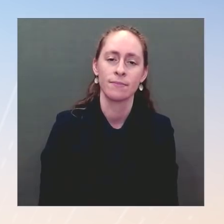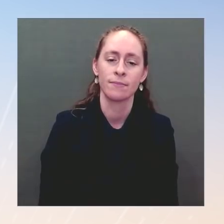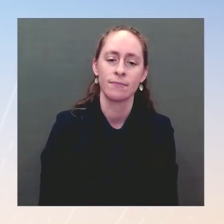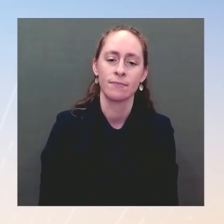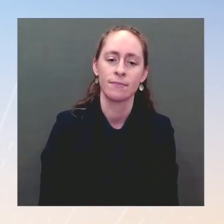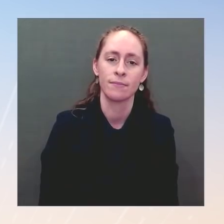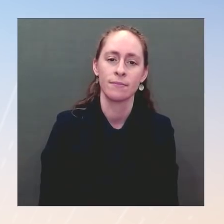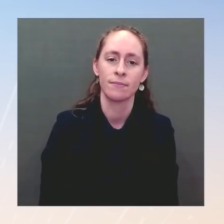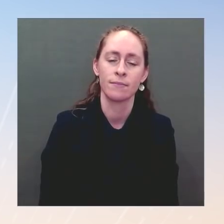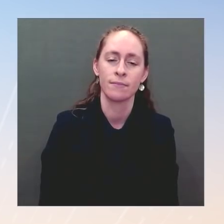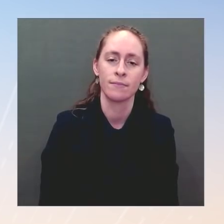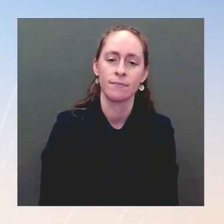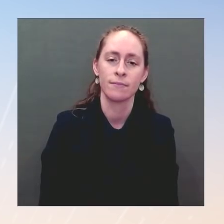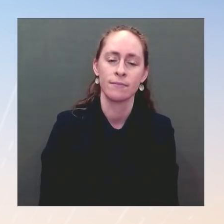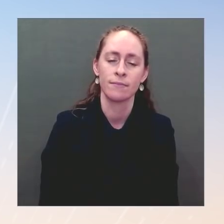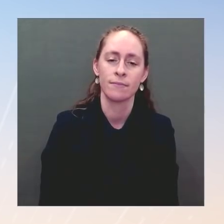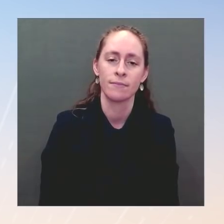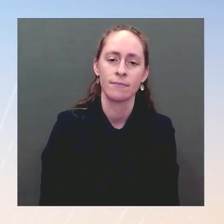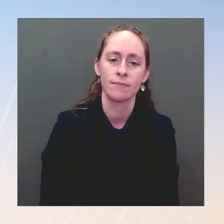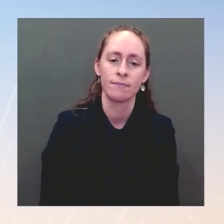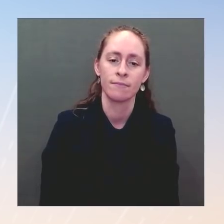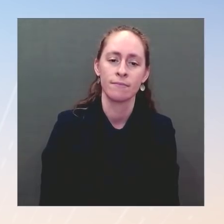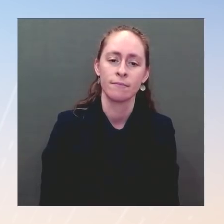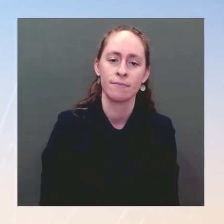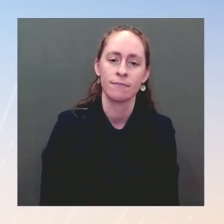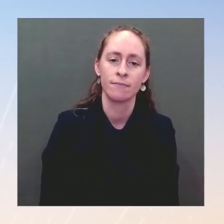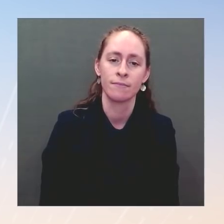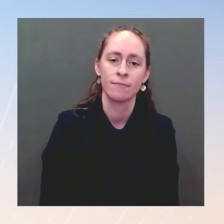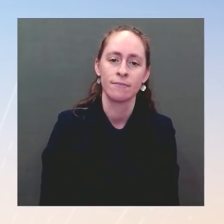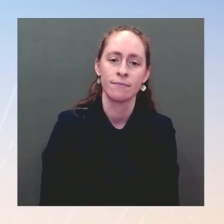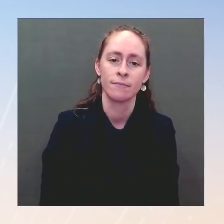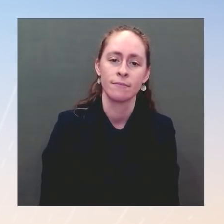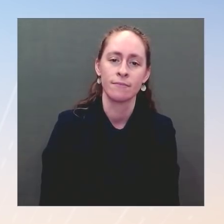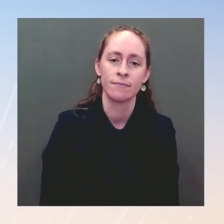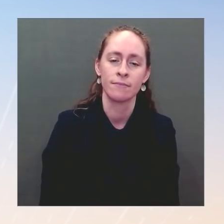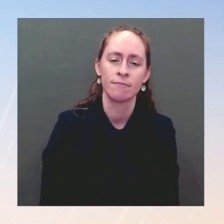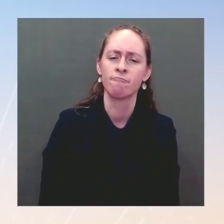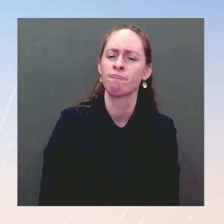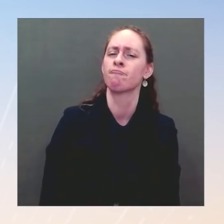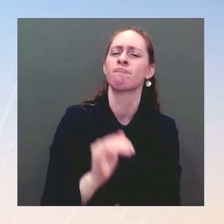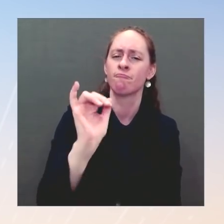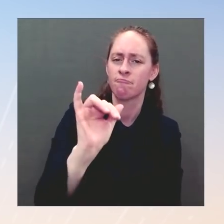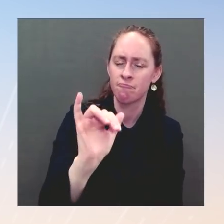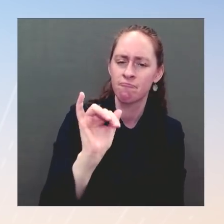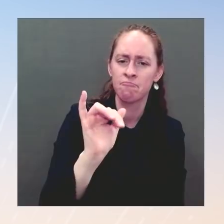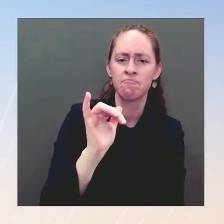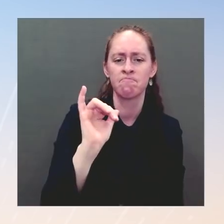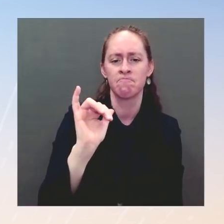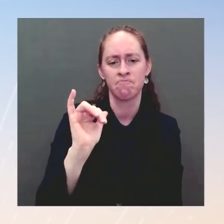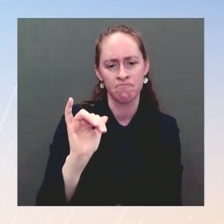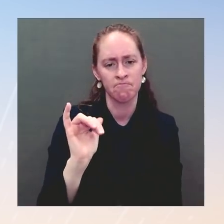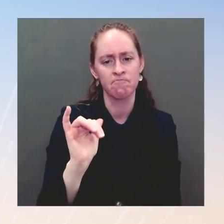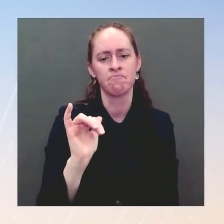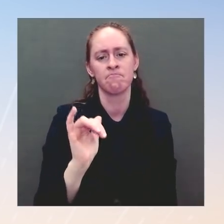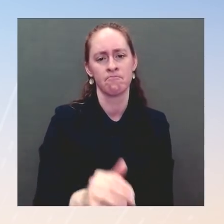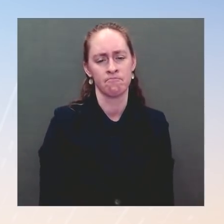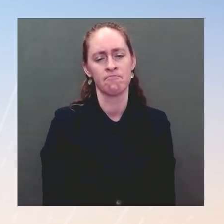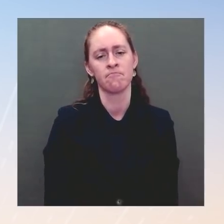So, it's very clear what Russian escalation could be, right? Go from today to, you know, the whole of Ukraine, or bombarding Kyiv, or --